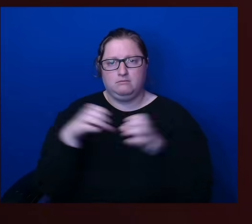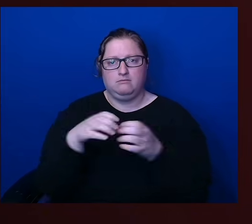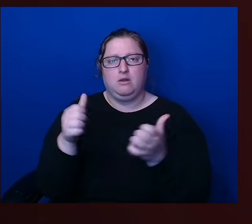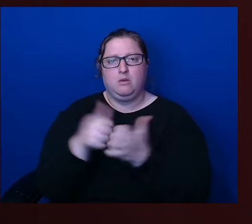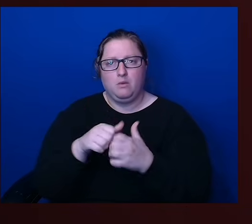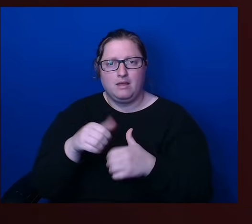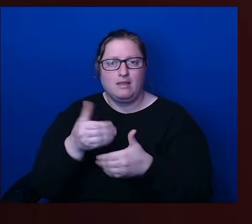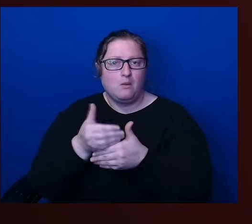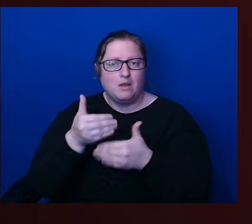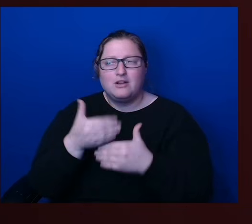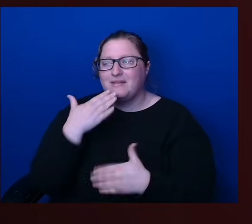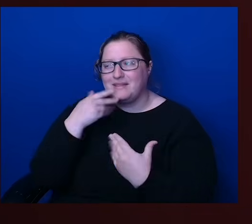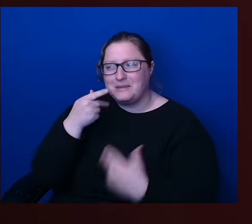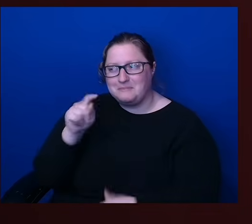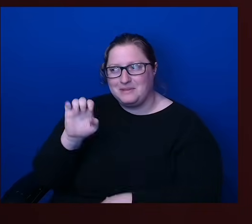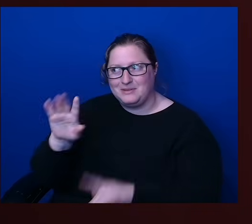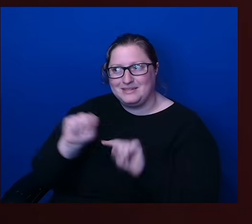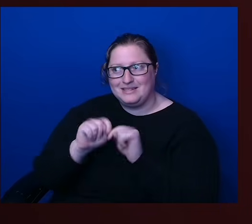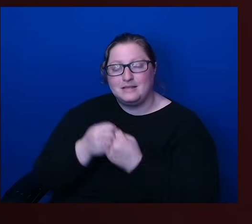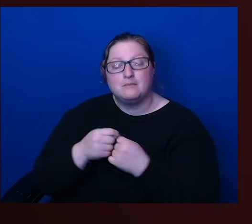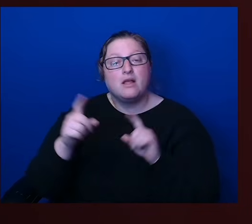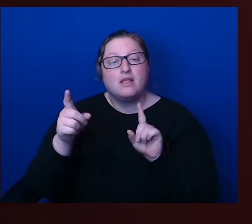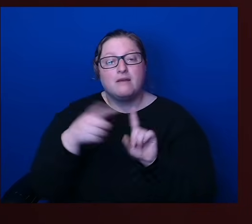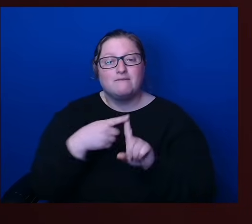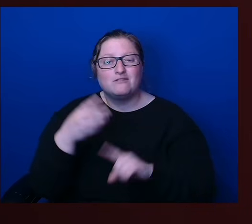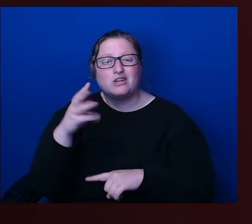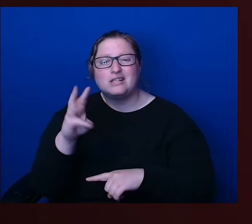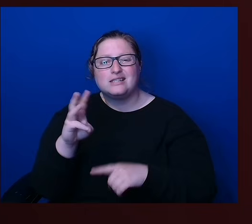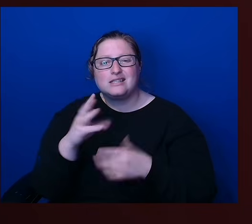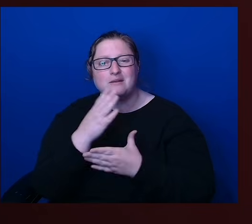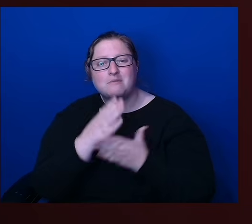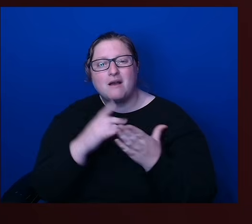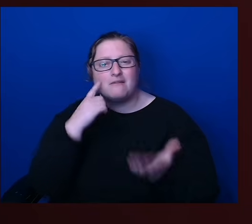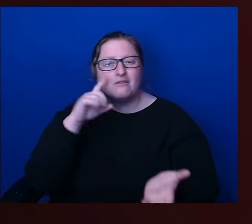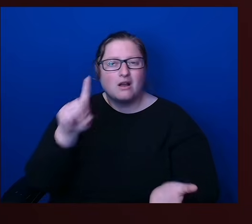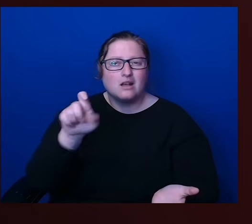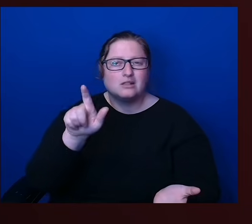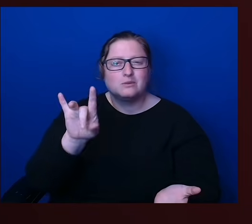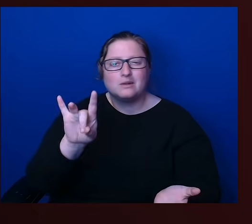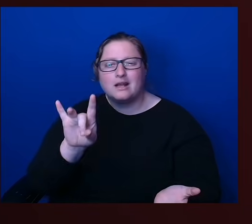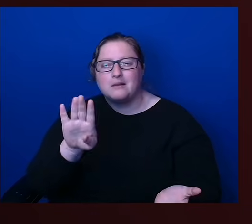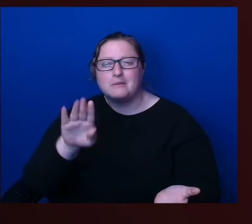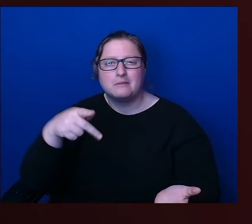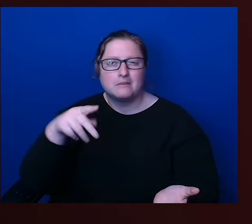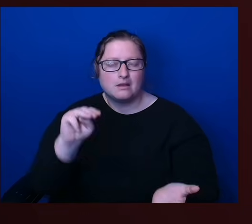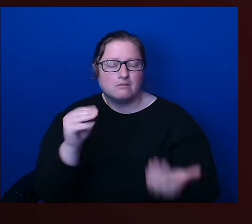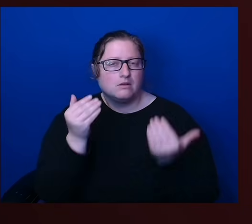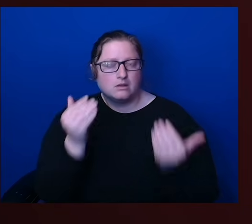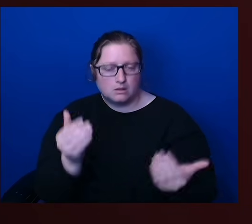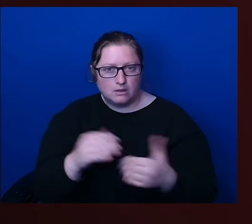"Play only the first 16 bars of the song at 128bpm." Now, let me break this down for you in